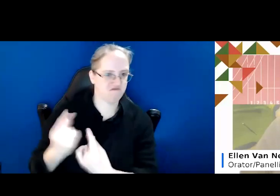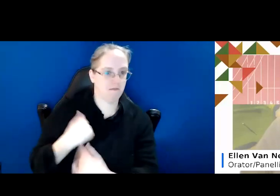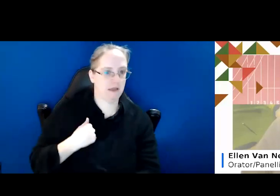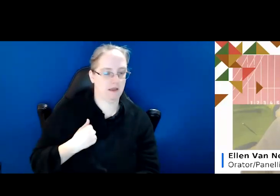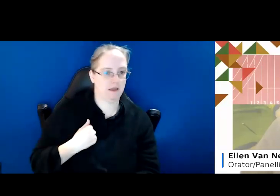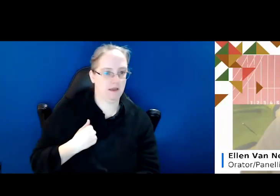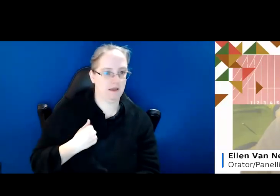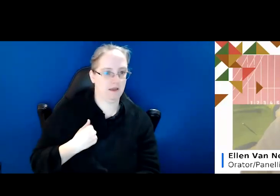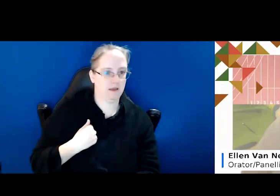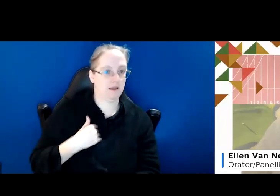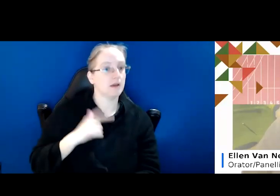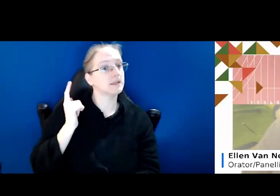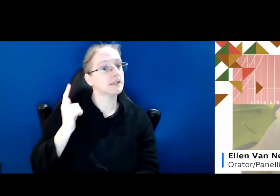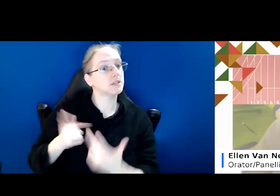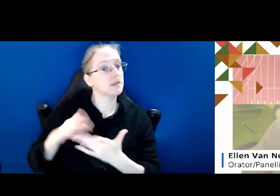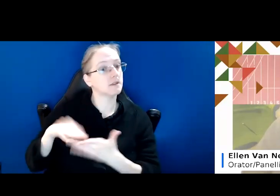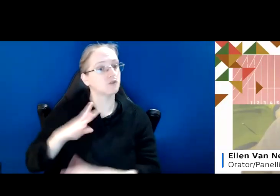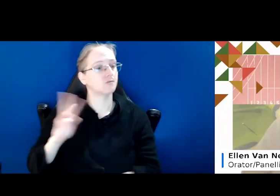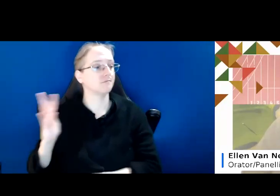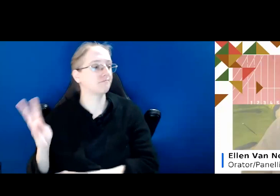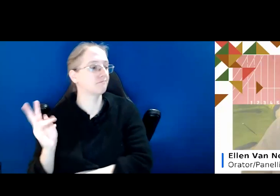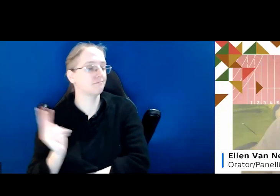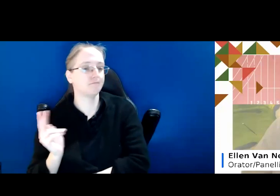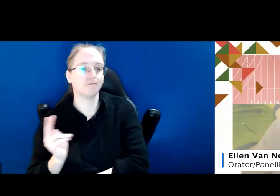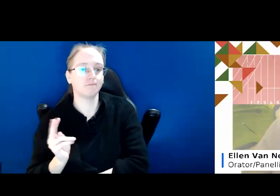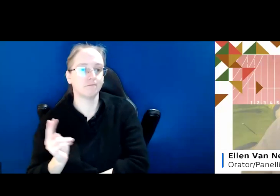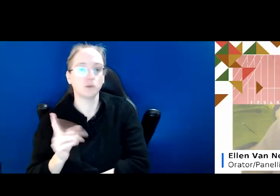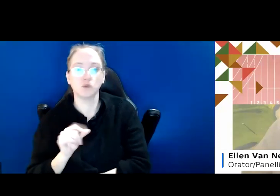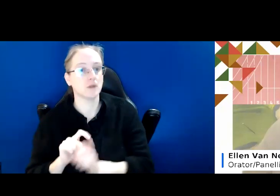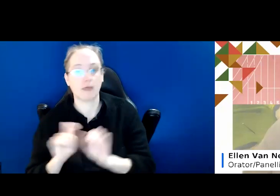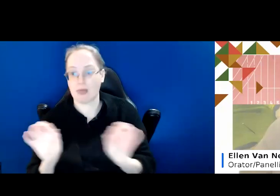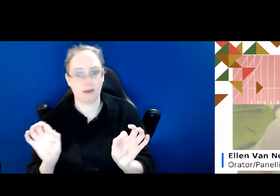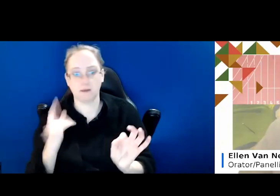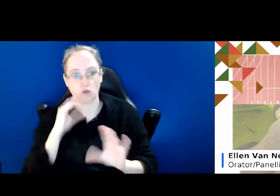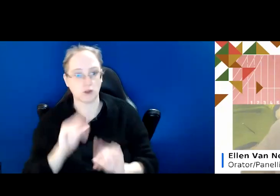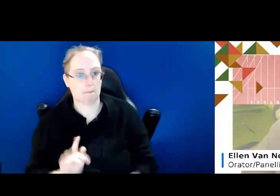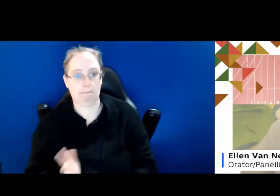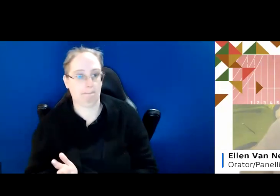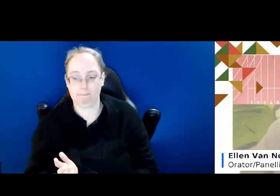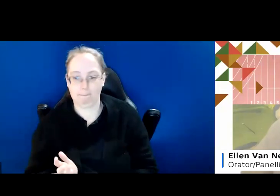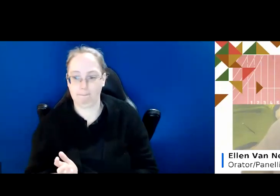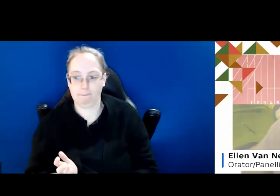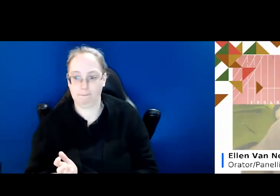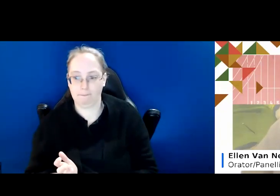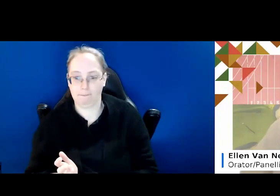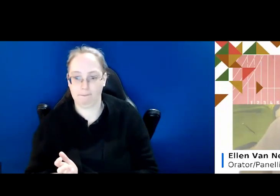do anything to try and stop it. This type of vilification was so commonplace